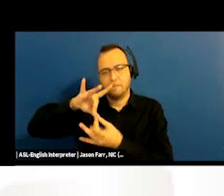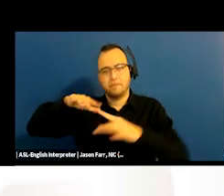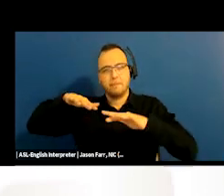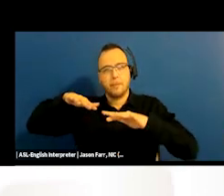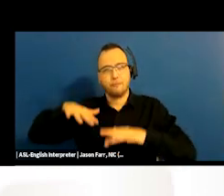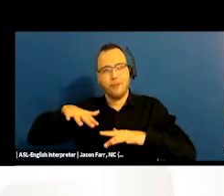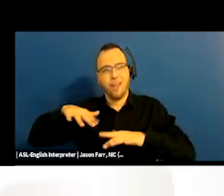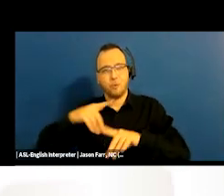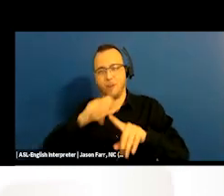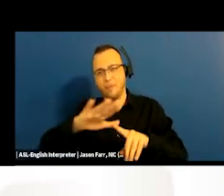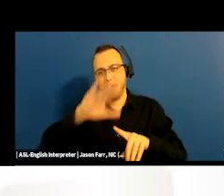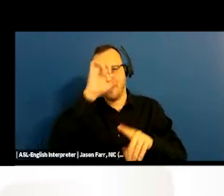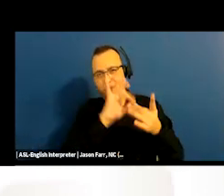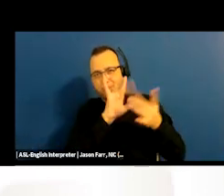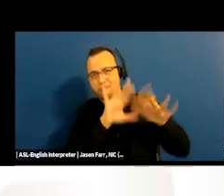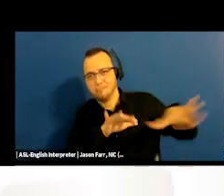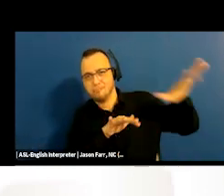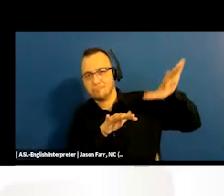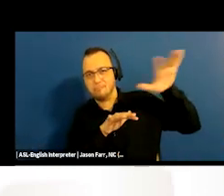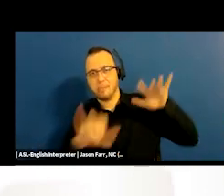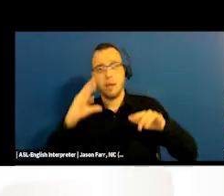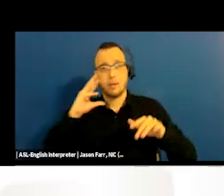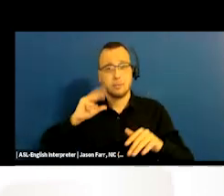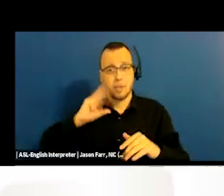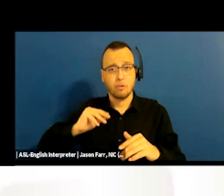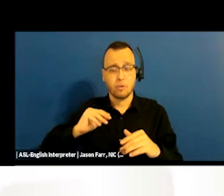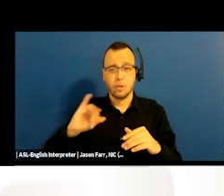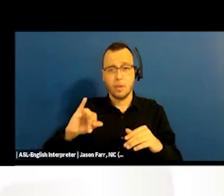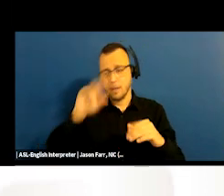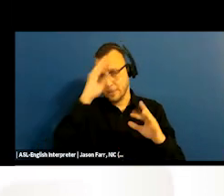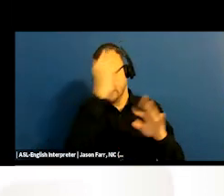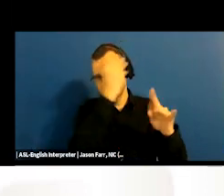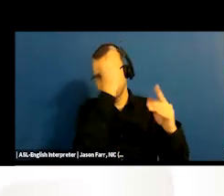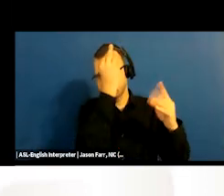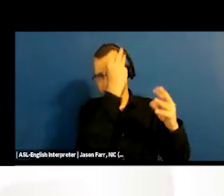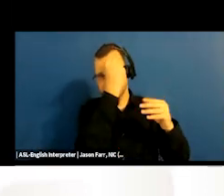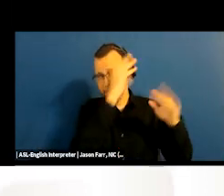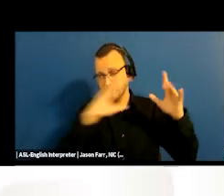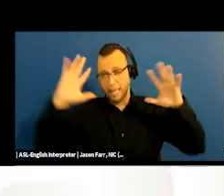they don't wanna talk and things, kind of ask them what their hopes, their dreams, what their interests are, things like that.